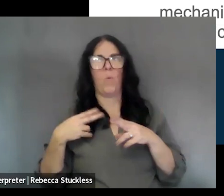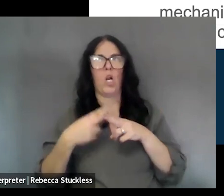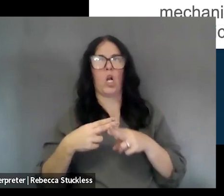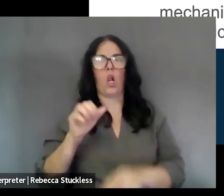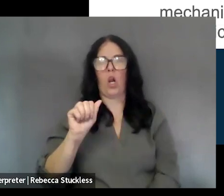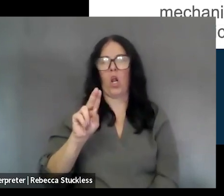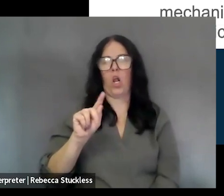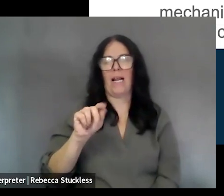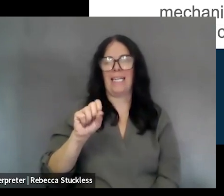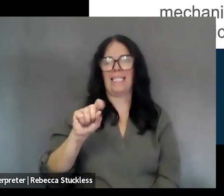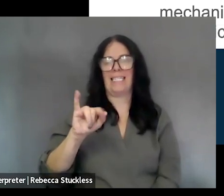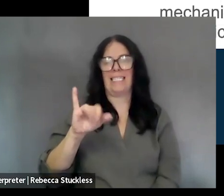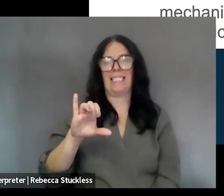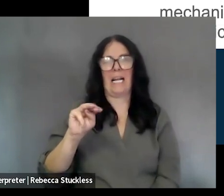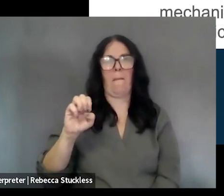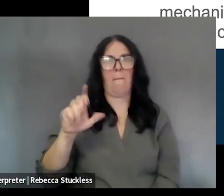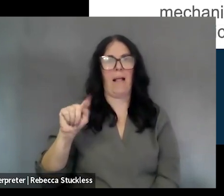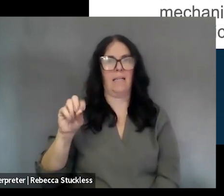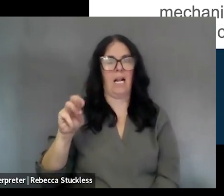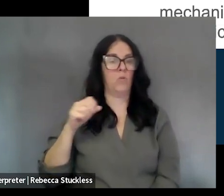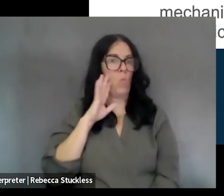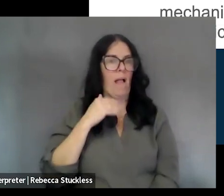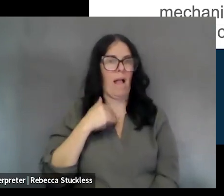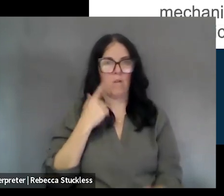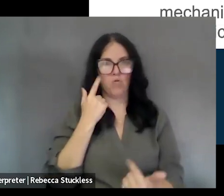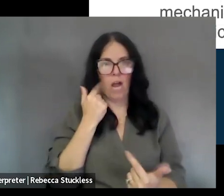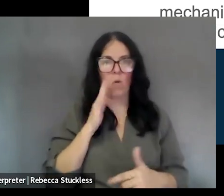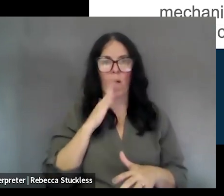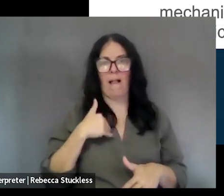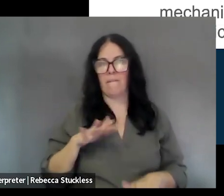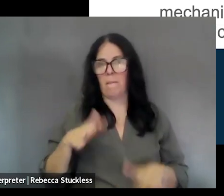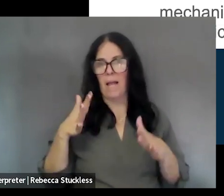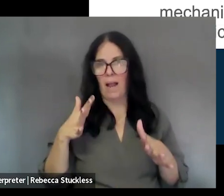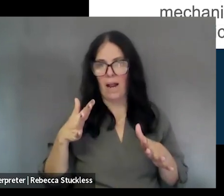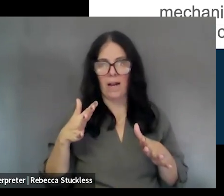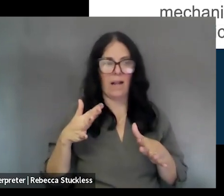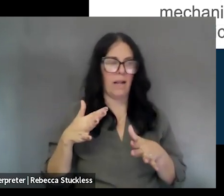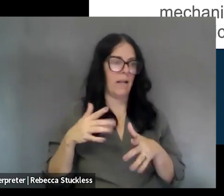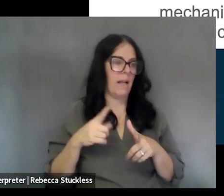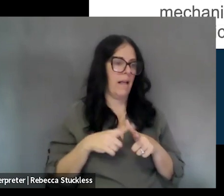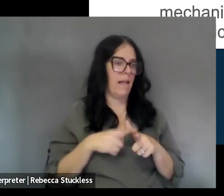have these crying spells; I would have these panic attacks, and that's, and you know, those symptoms, I